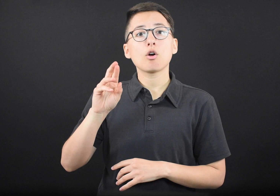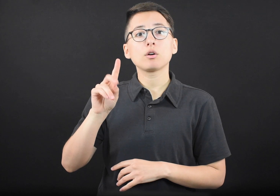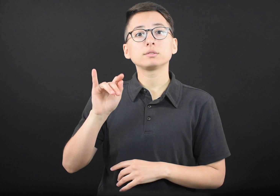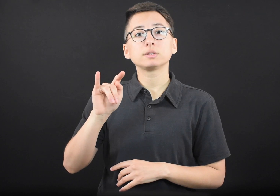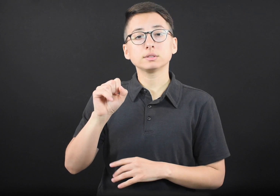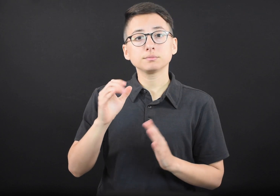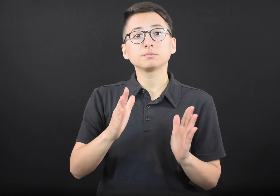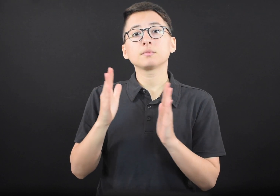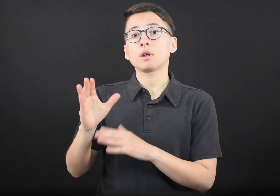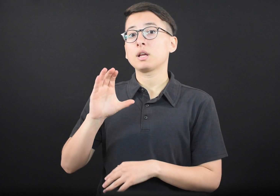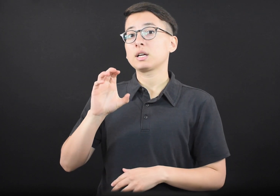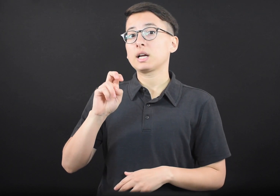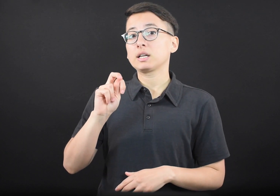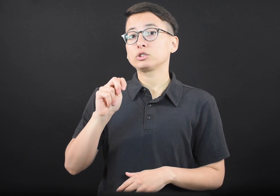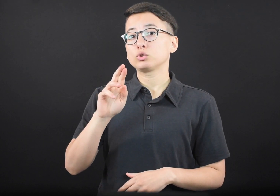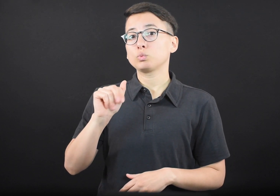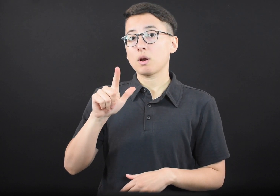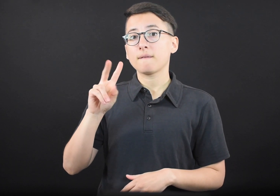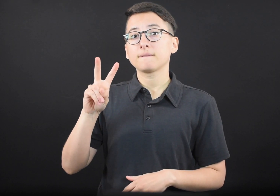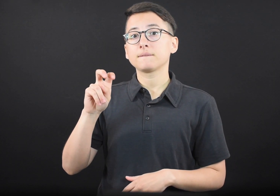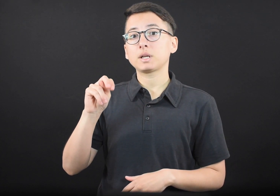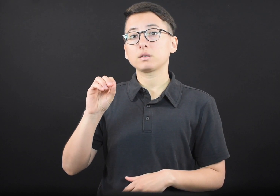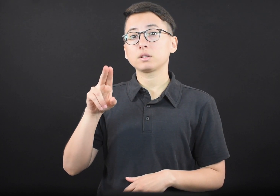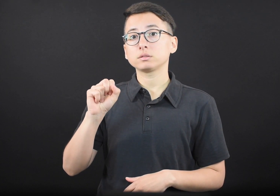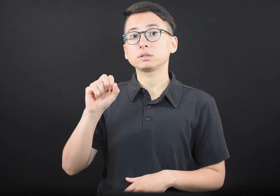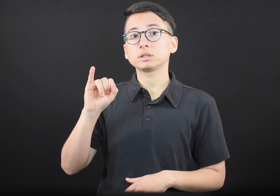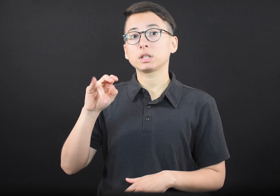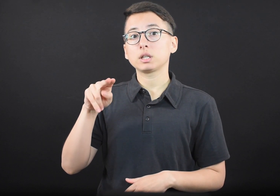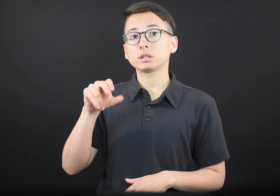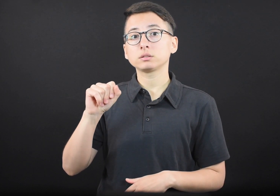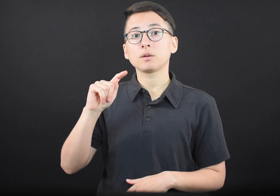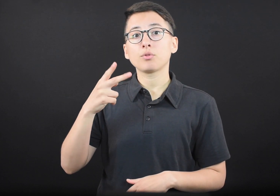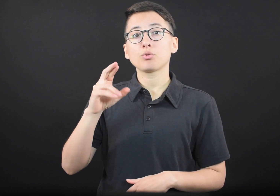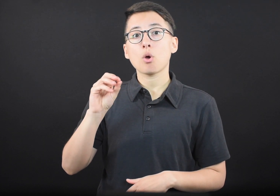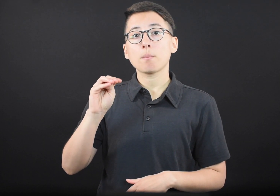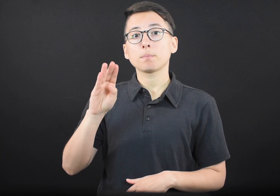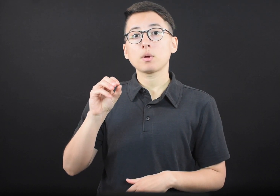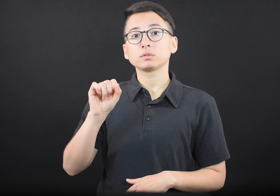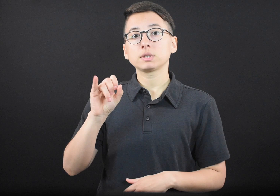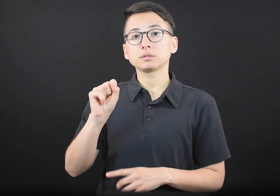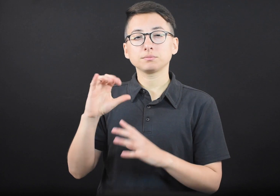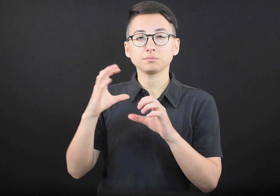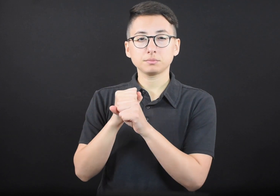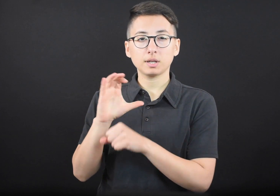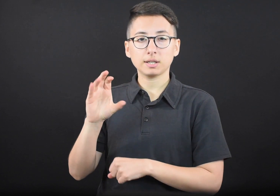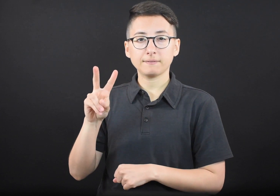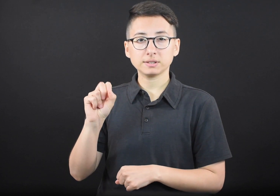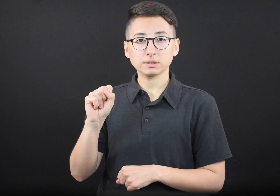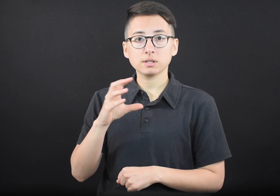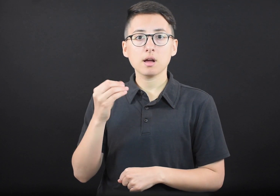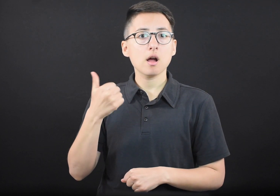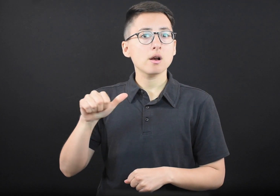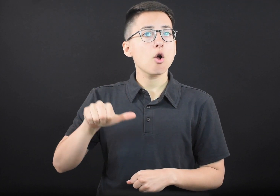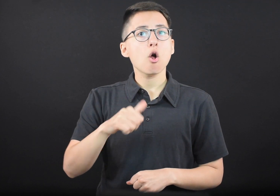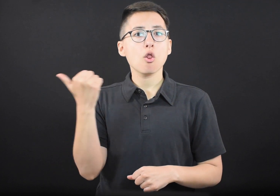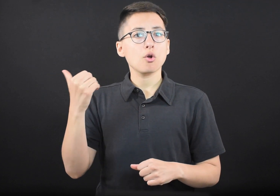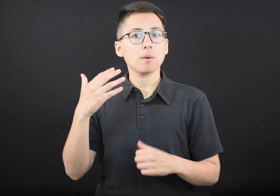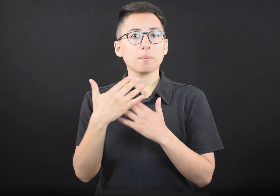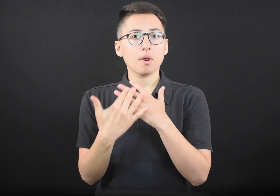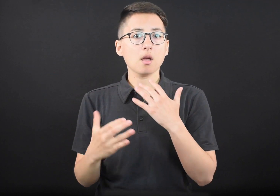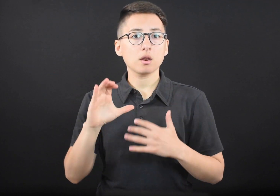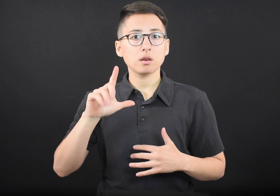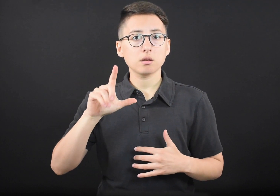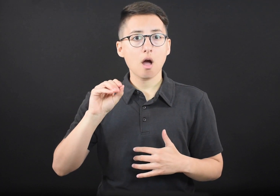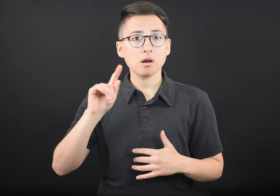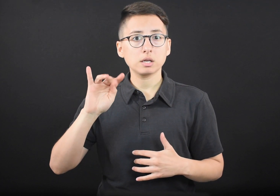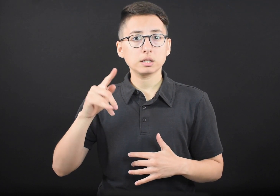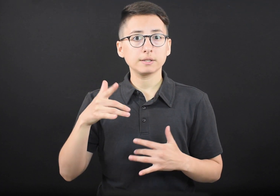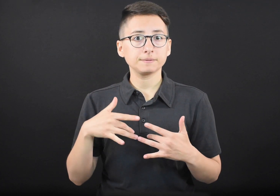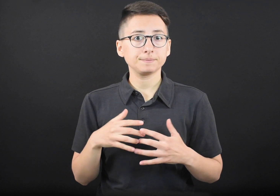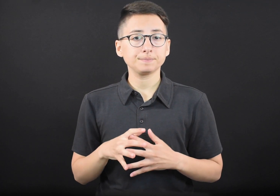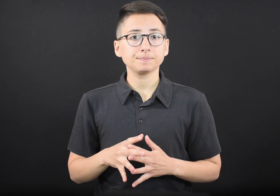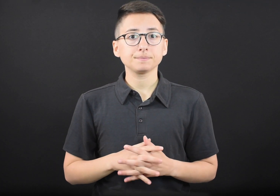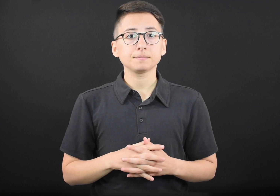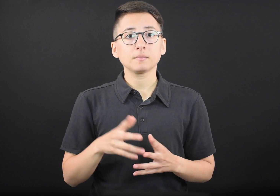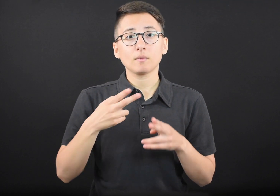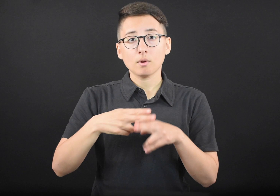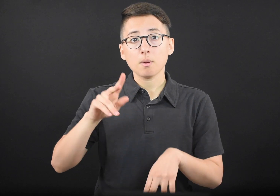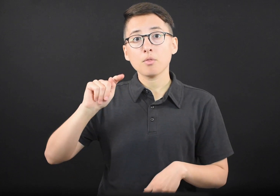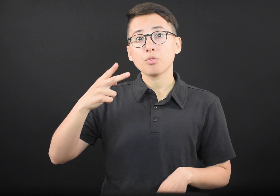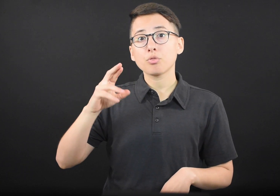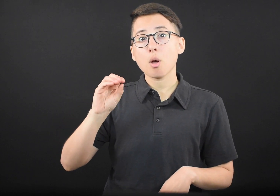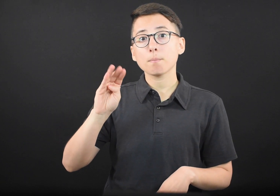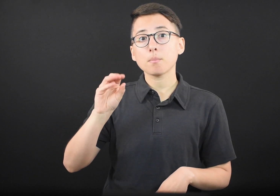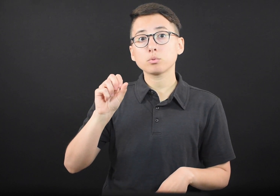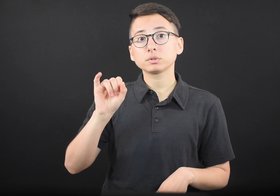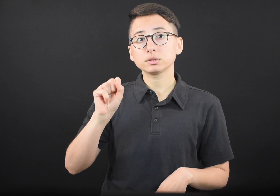central venous sinus thrombosis (CVST) and other blood clotting events, thrombosis thrombocytopenia